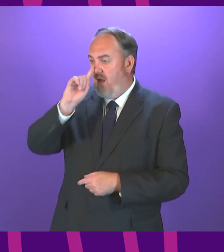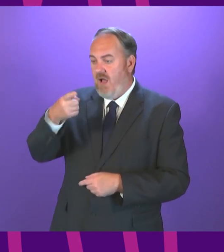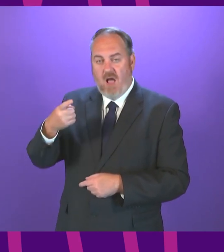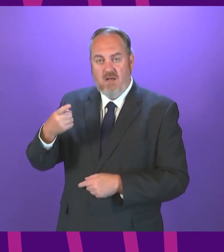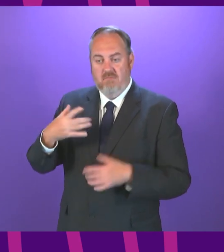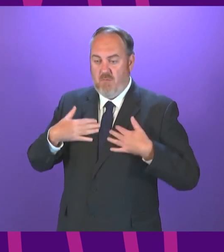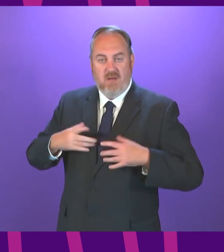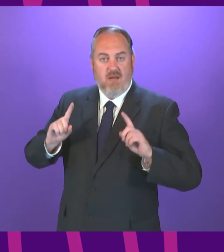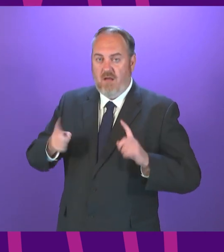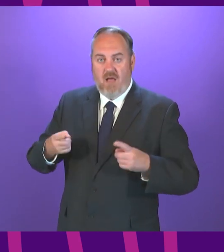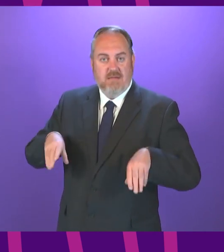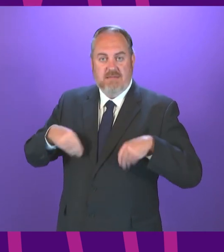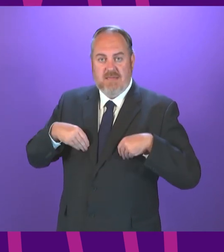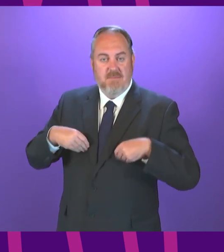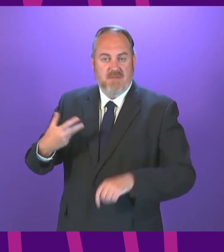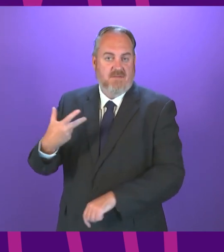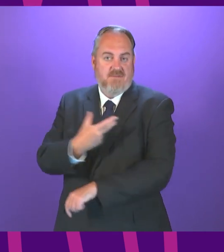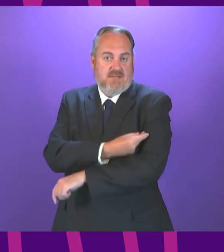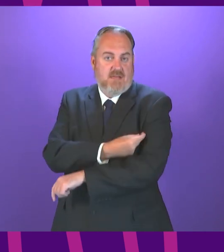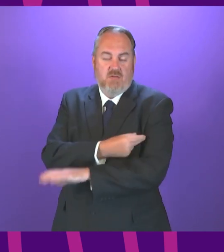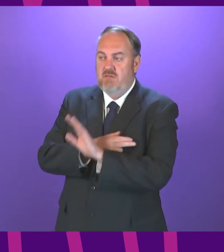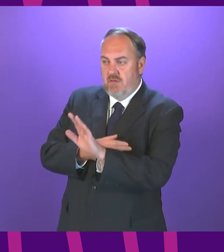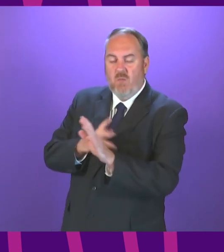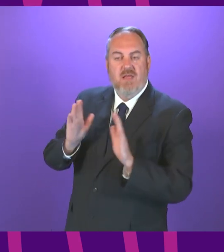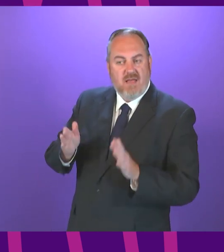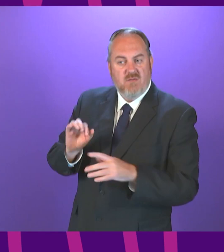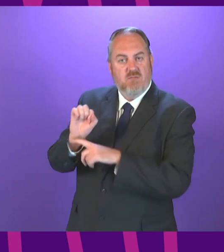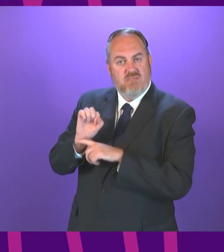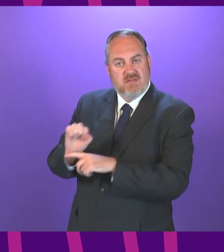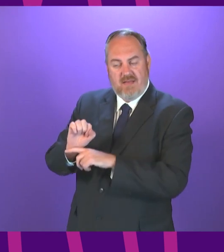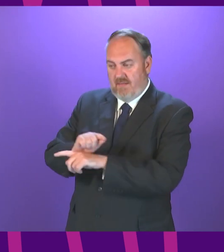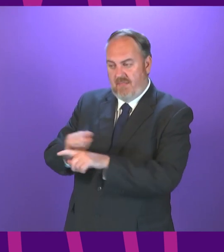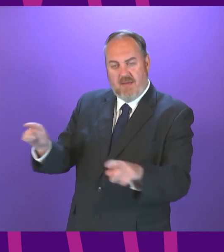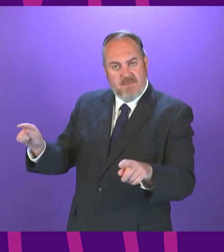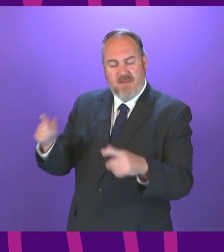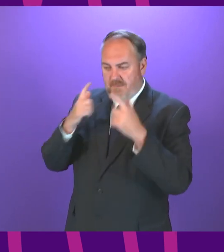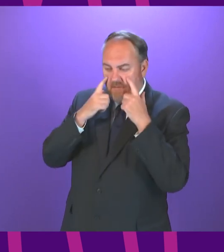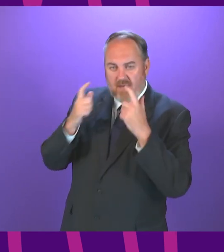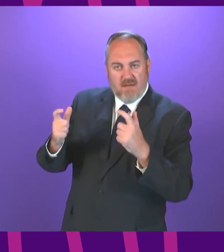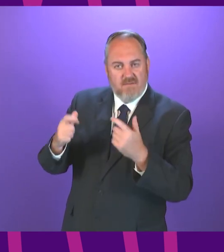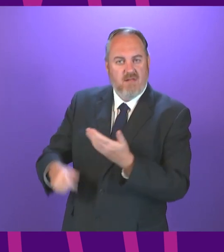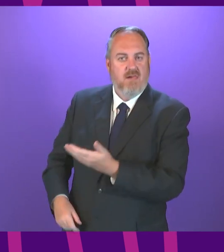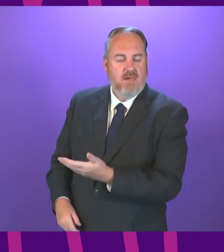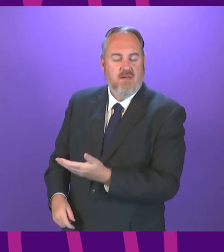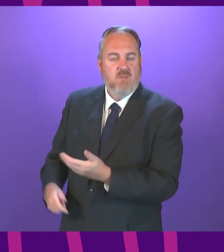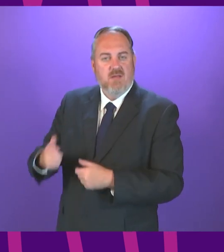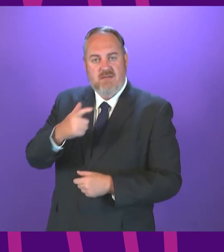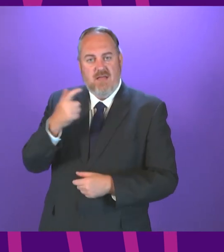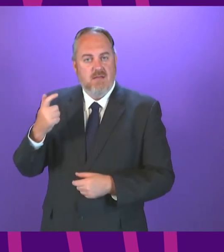That is one of the reasons why we need to be cautious and not simply to lift all restrictions—much as the rest of us, with our double dose of vaccine,